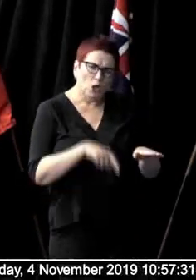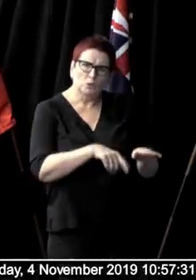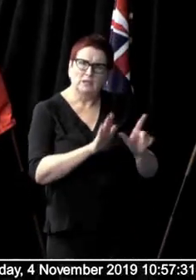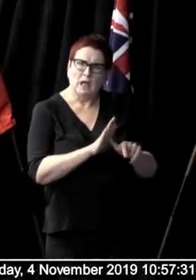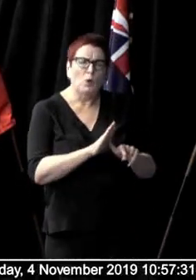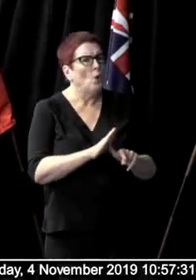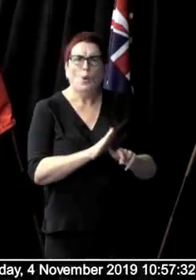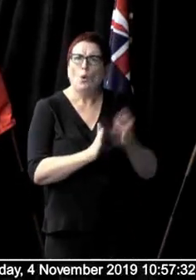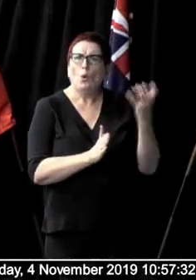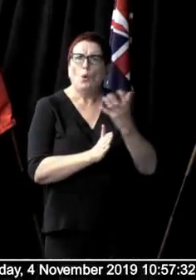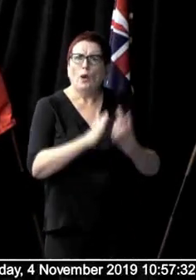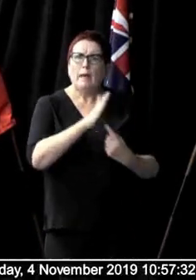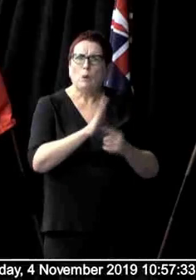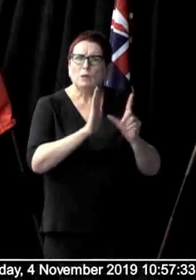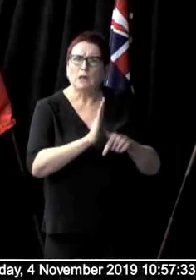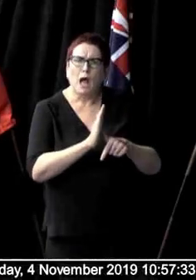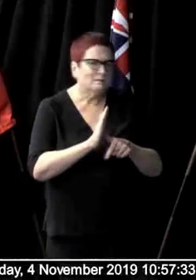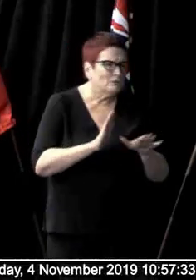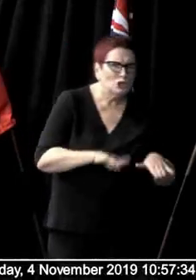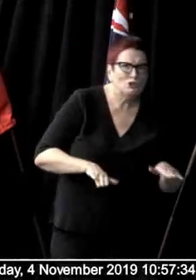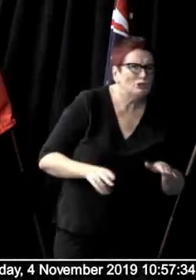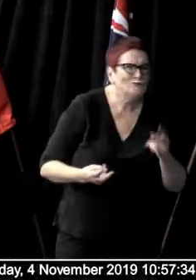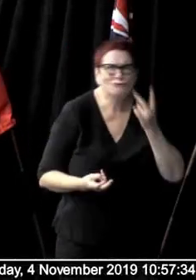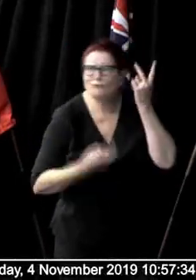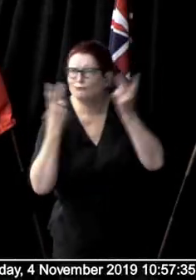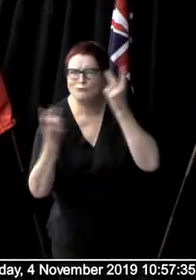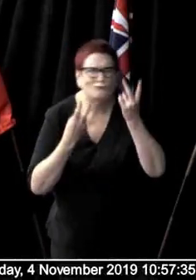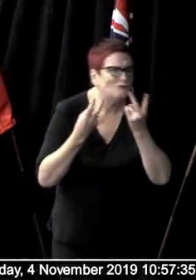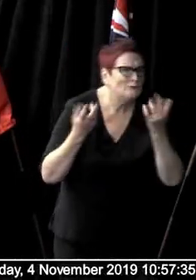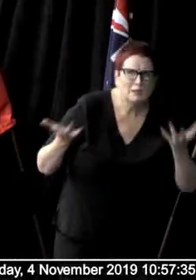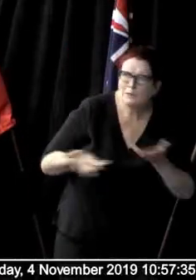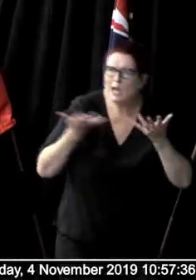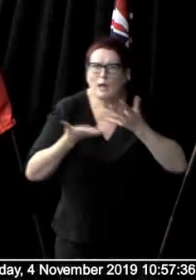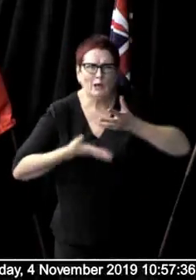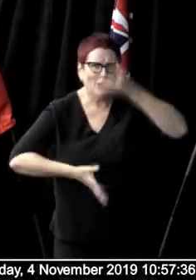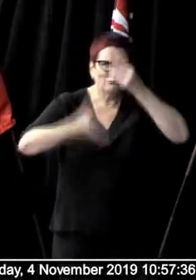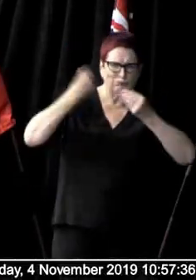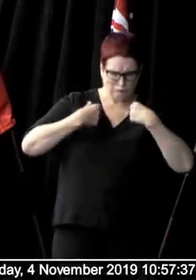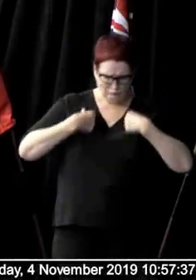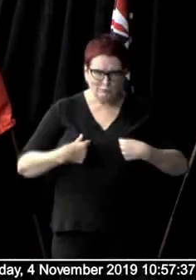It is a stage of exploration, play, learning and identity construction, among many other things.